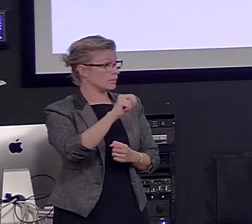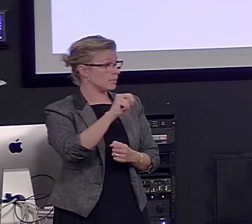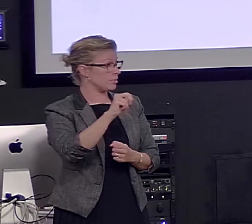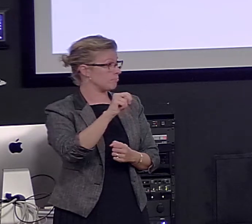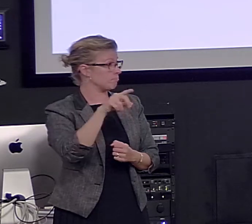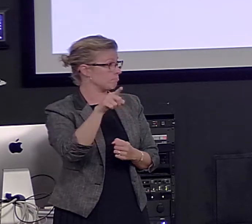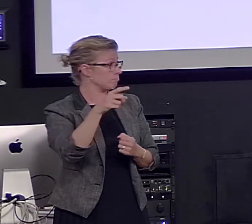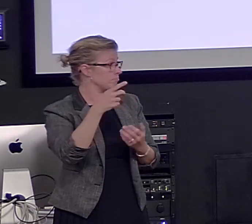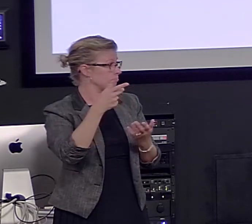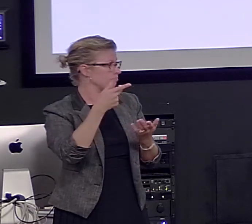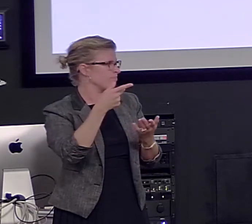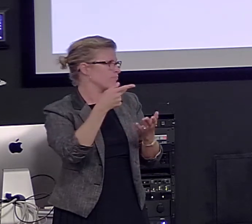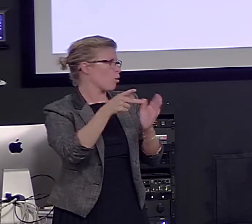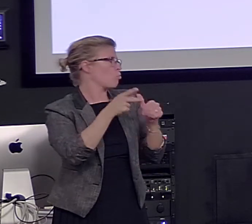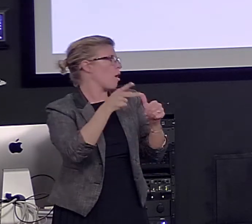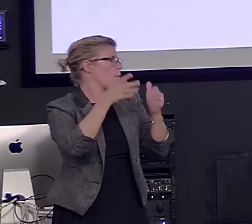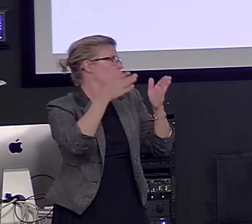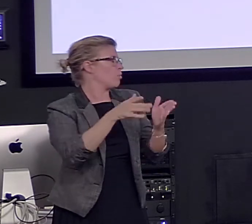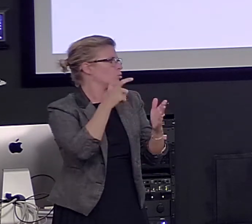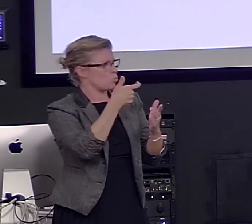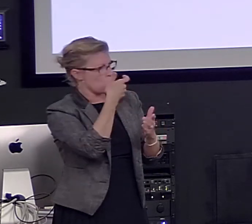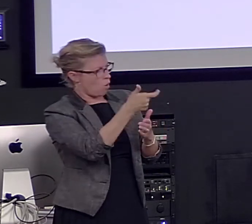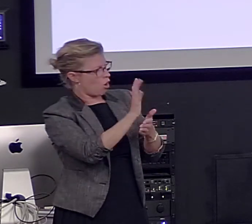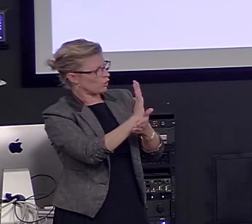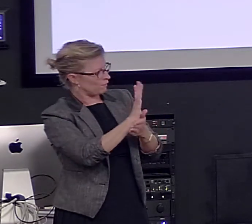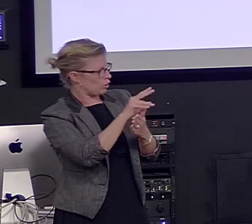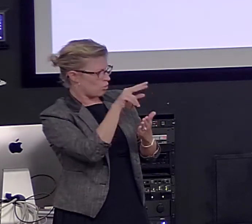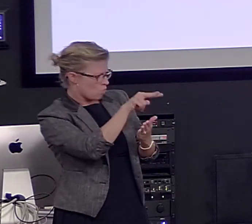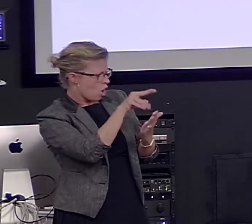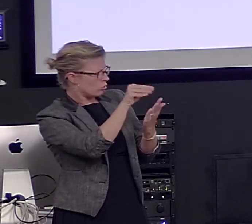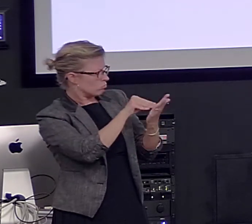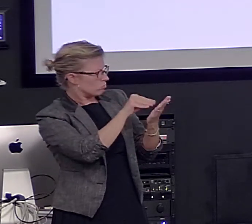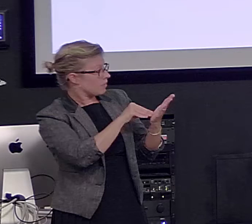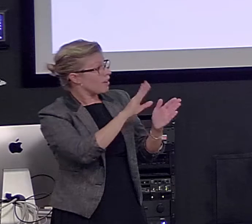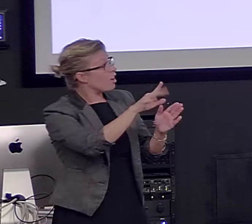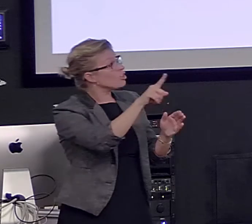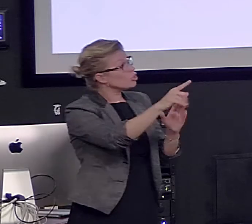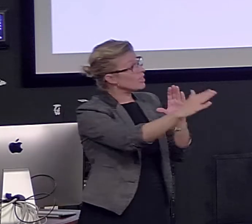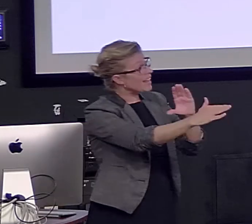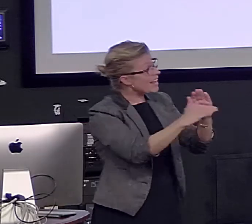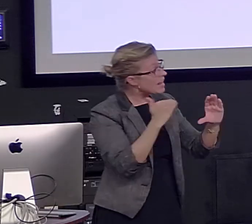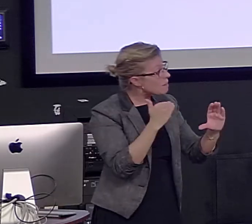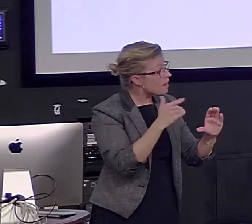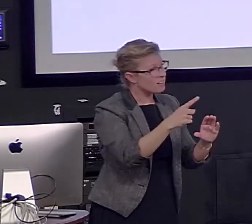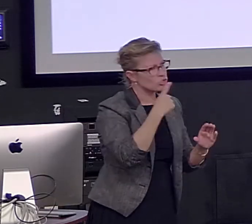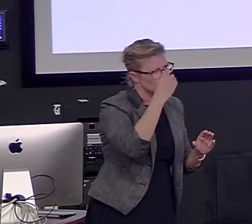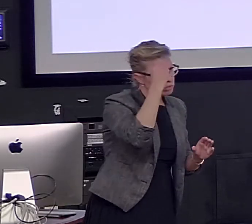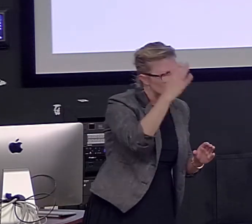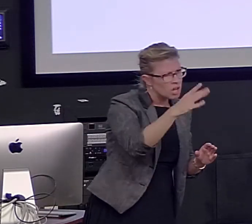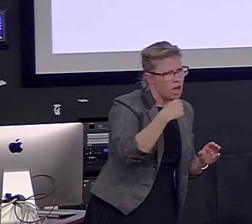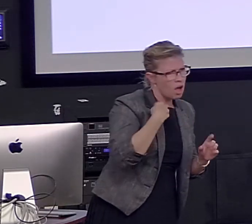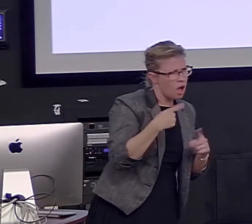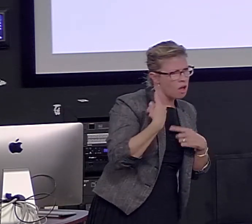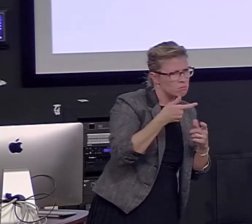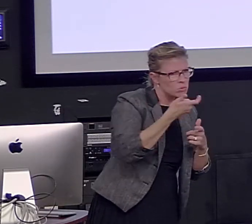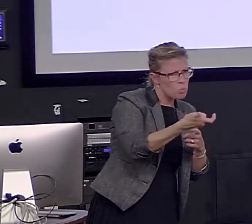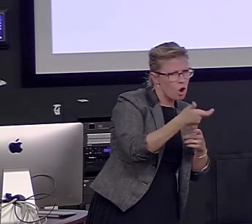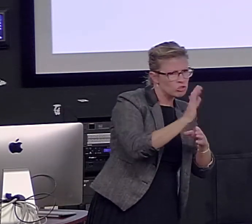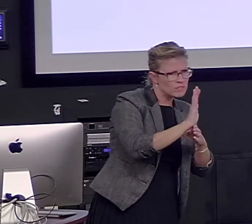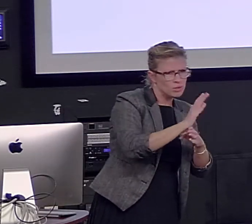the primary coder. And I remember she wrote us an email and said, look, I've been coding strange situation videos